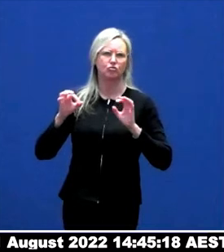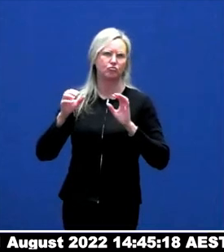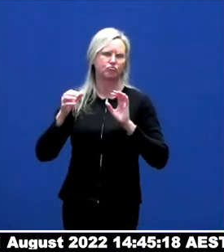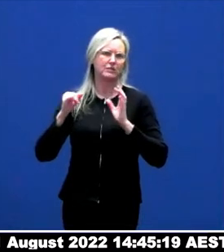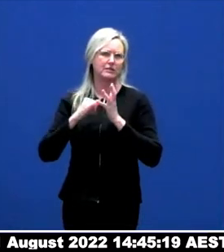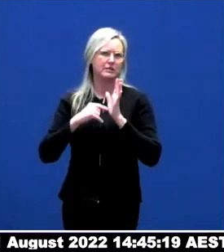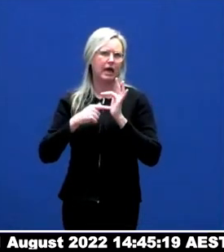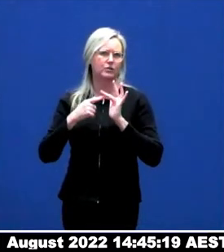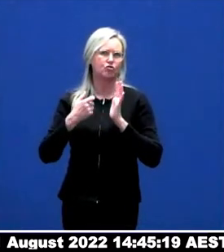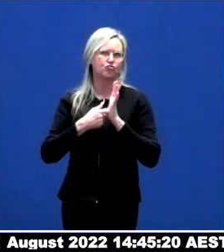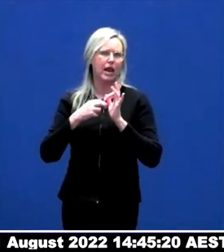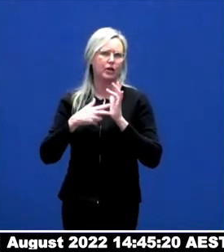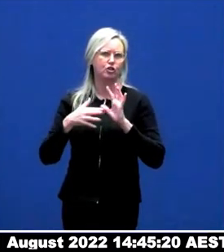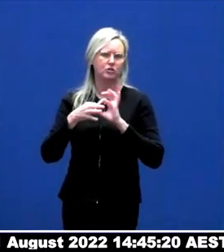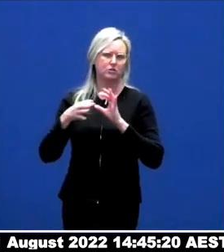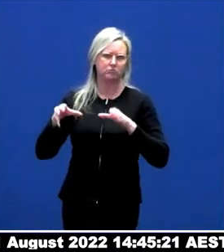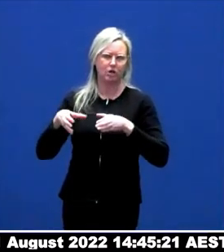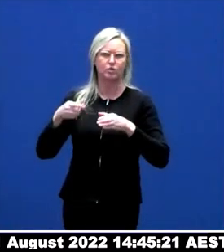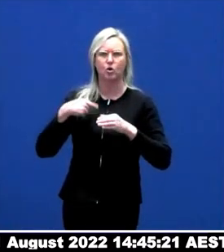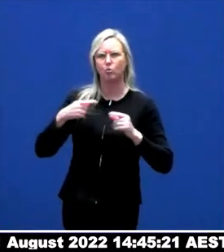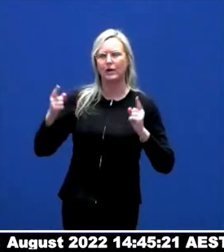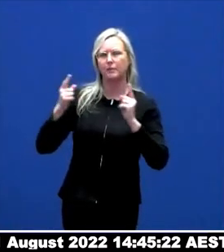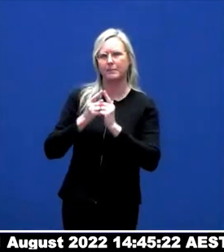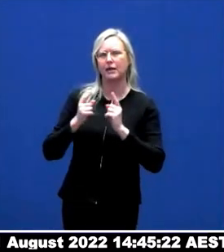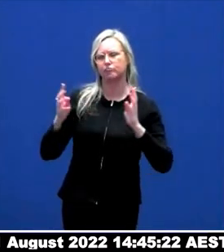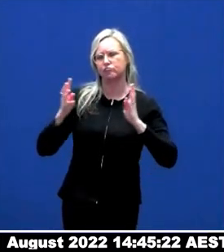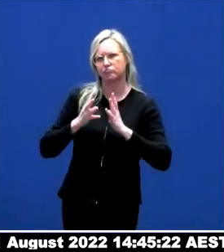officials from New South Wales government regularly as well to talk through some of